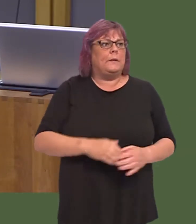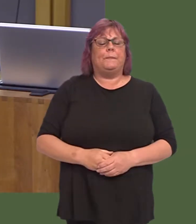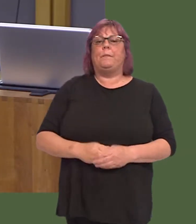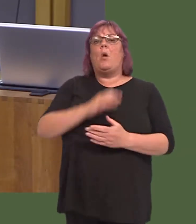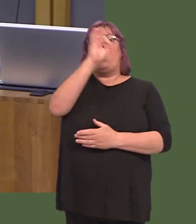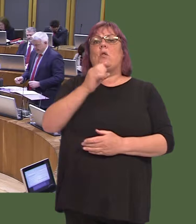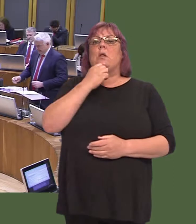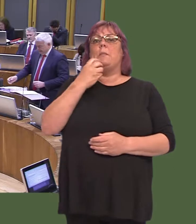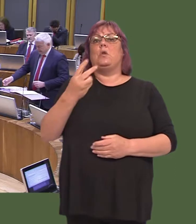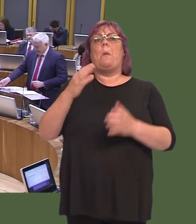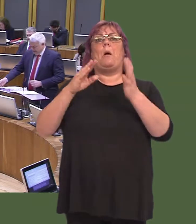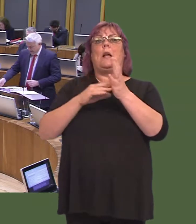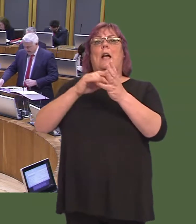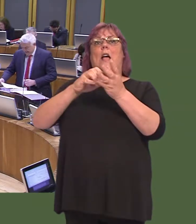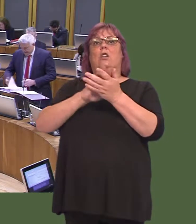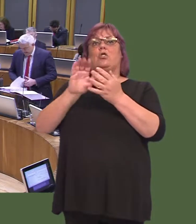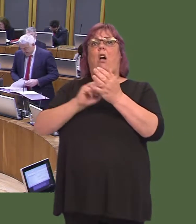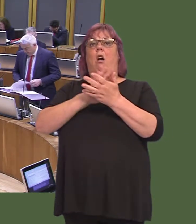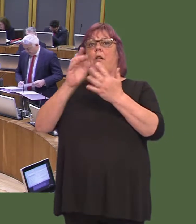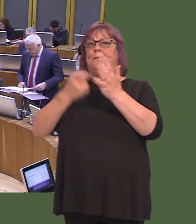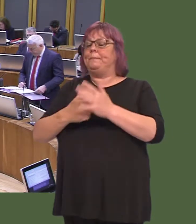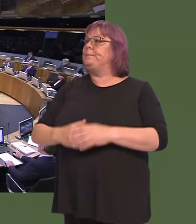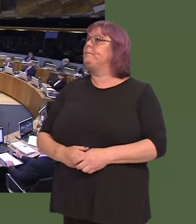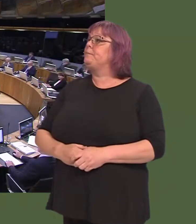Mohammad Asghar (Oscar) AM: 2.